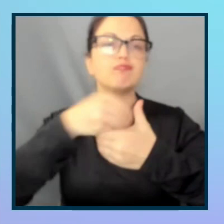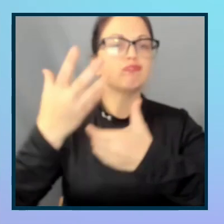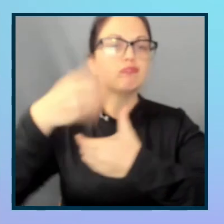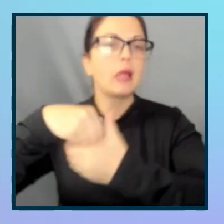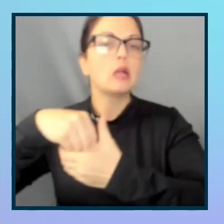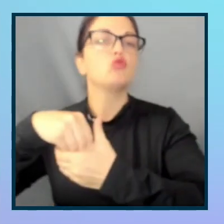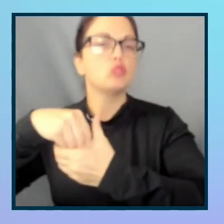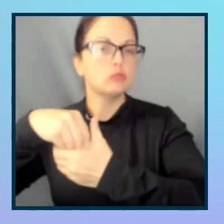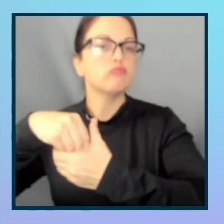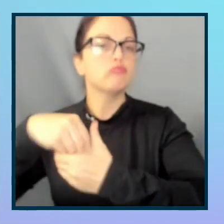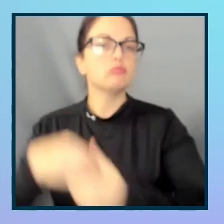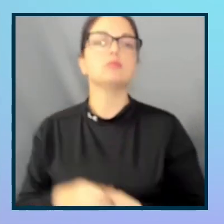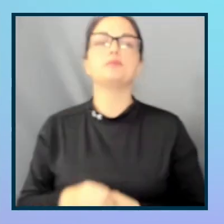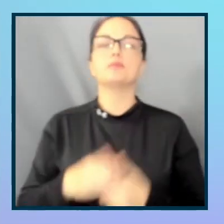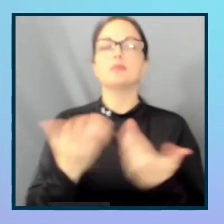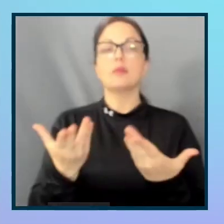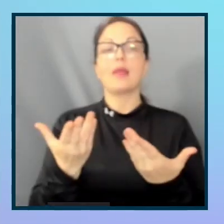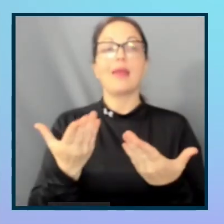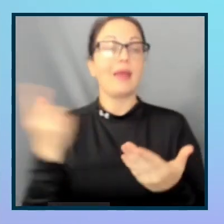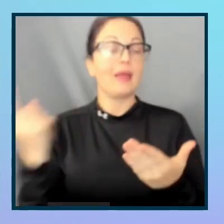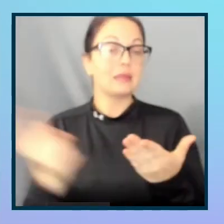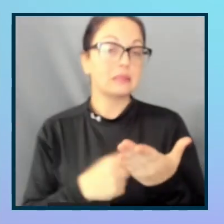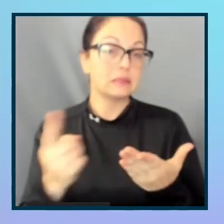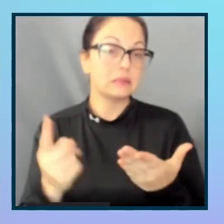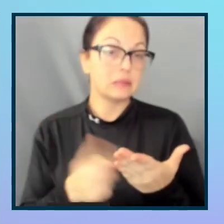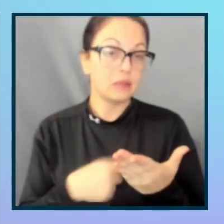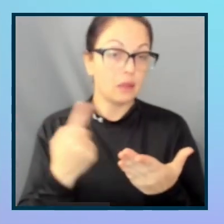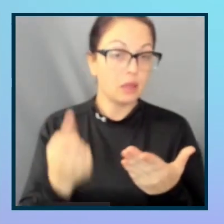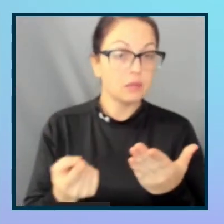that it's even referenced sometimes in not necessarily legal issues,